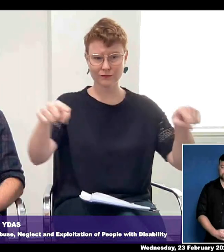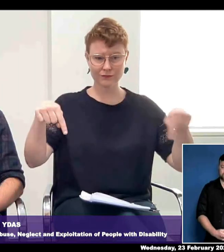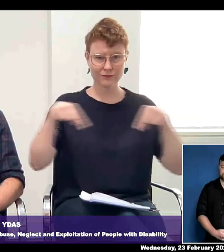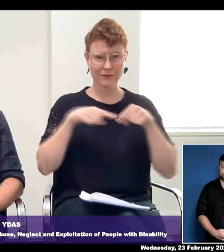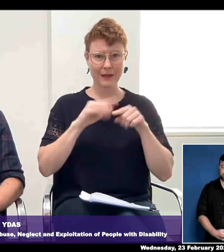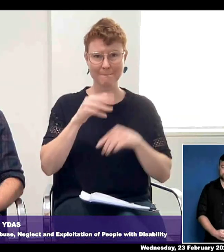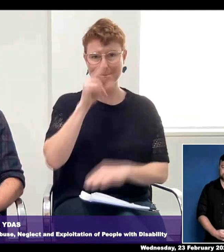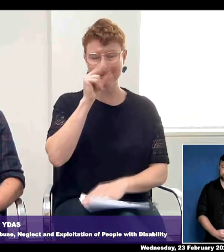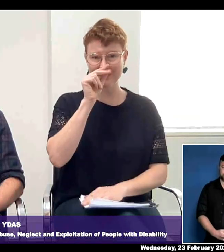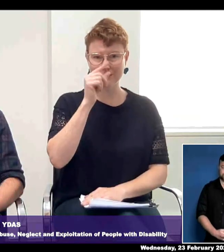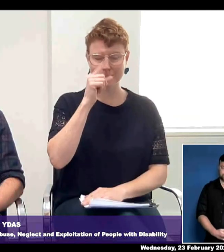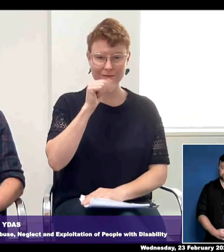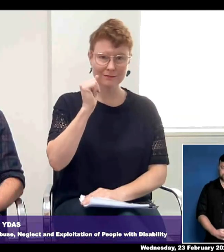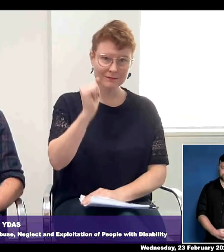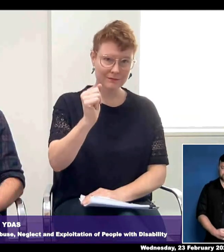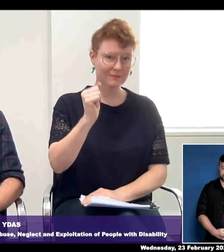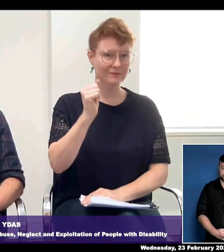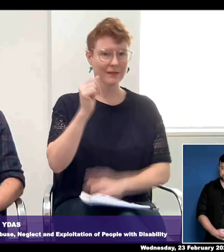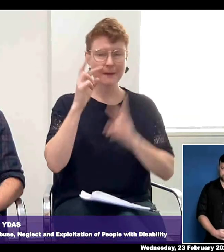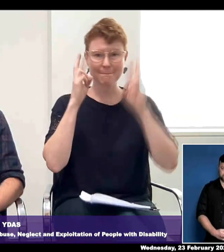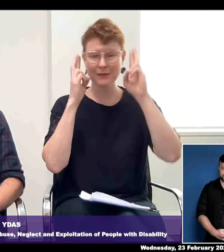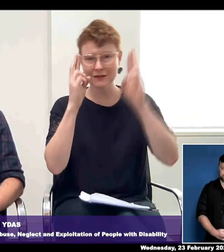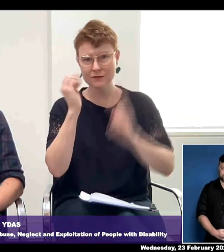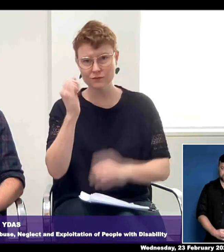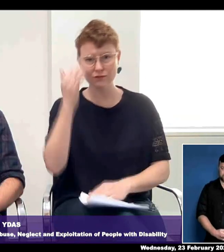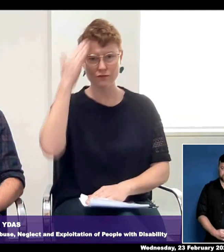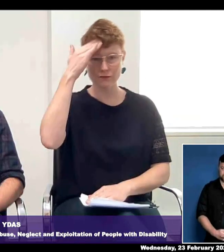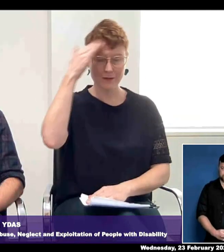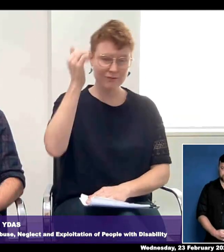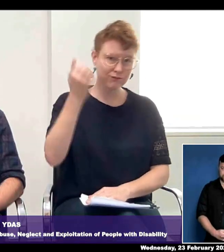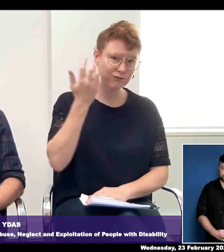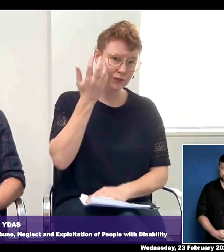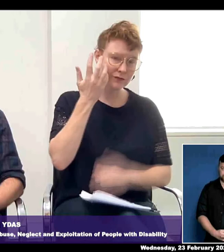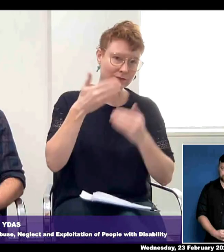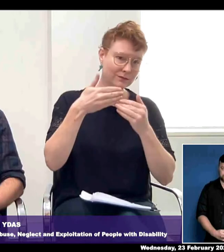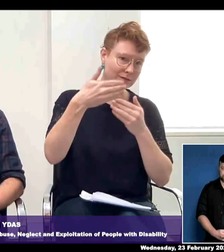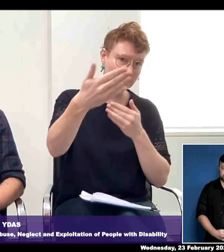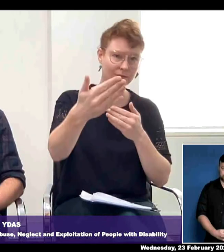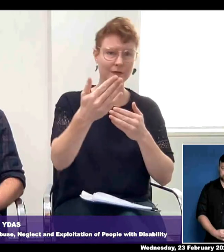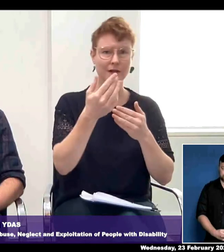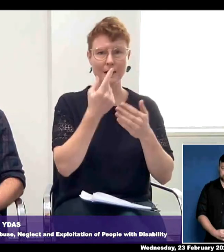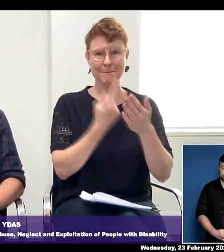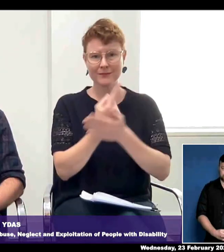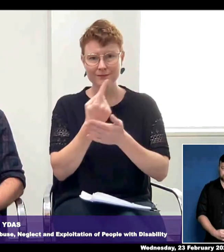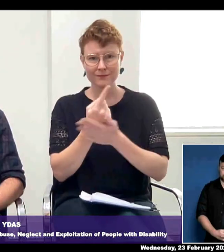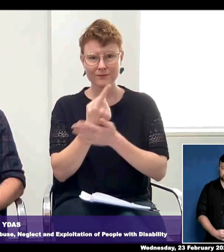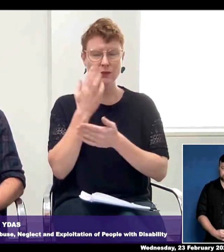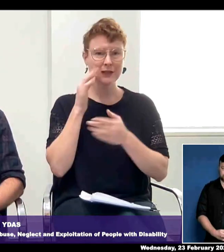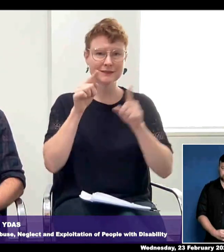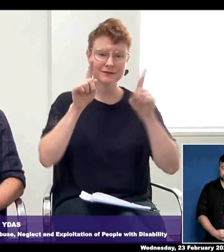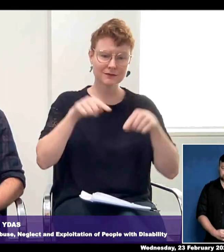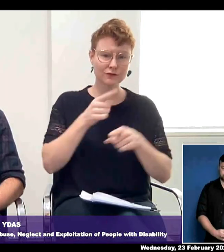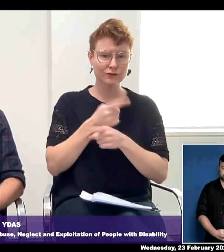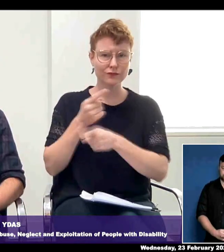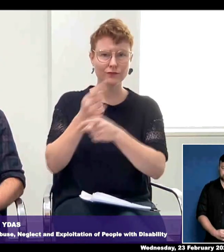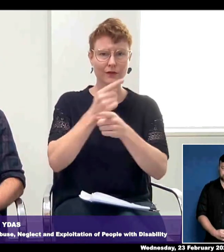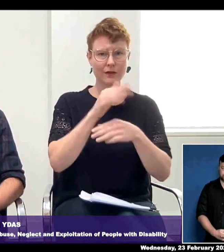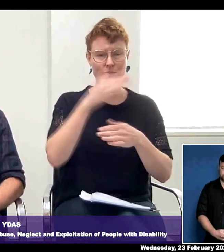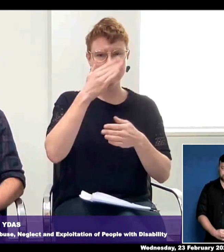the classroom. Young people thinking about their dreams, their aspirations, what is